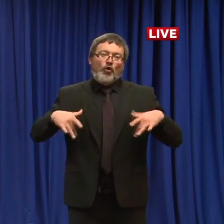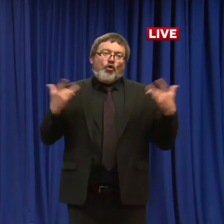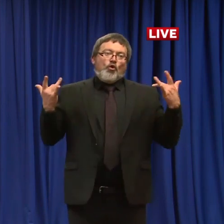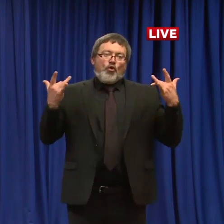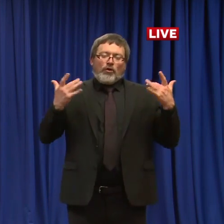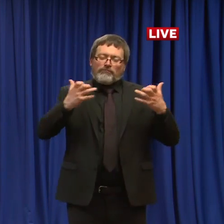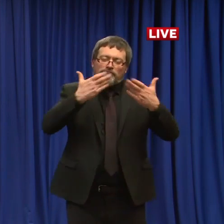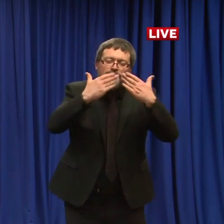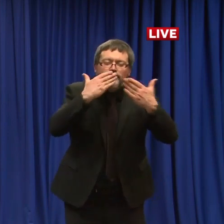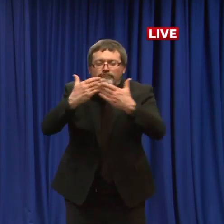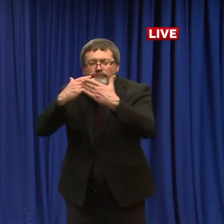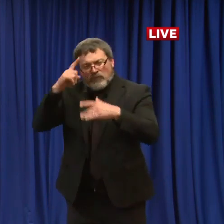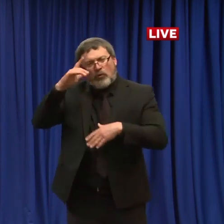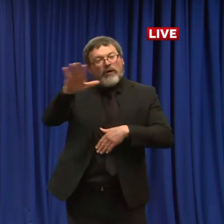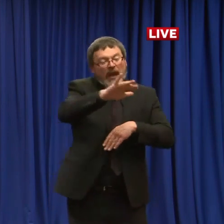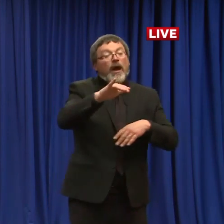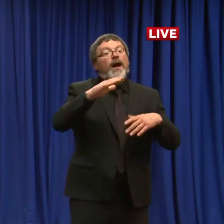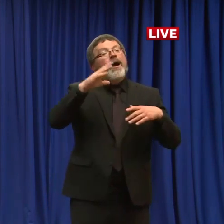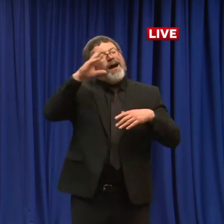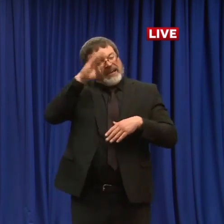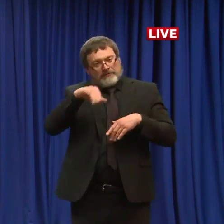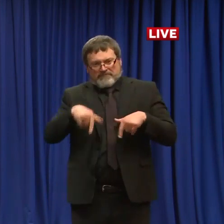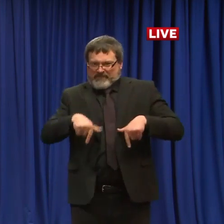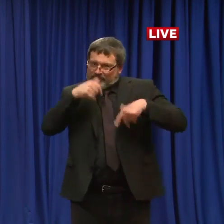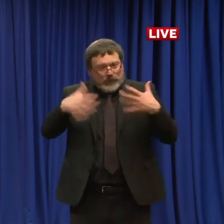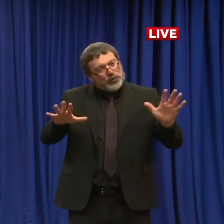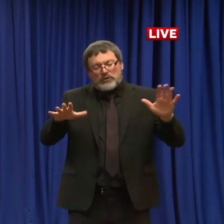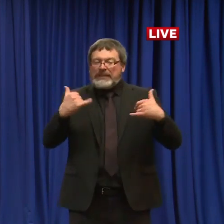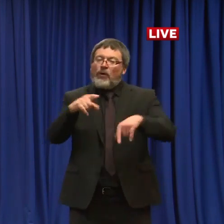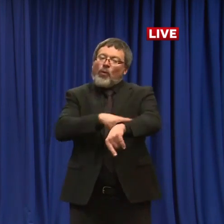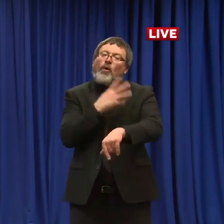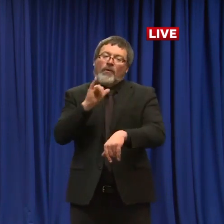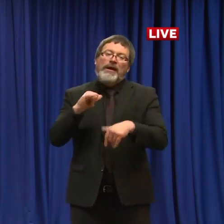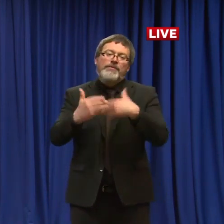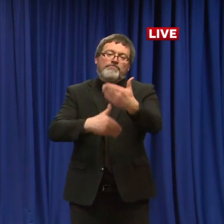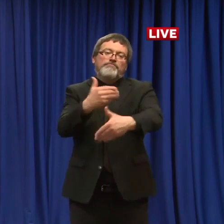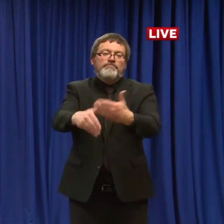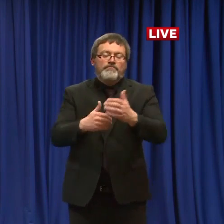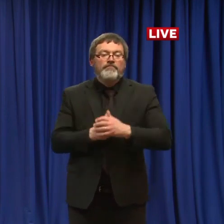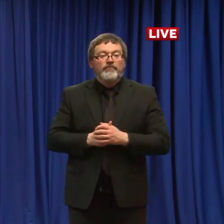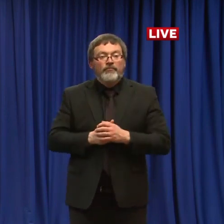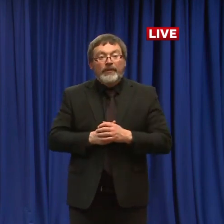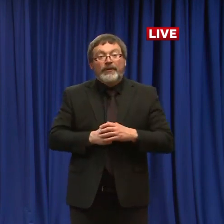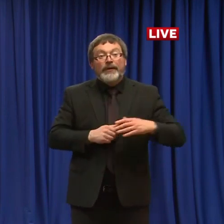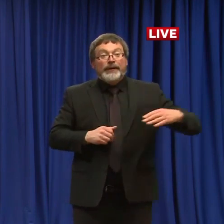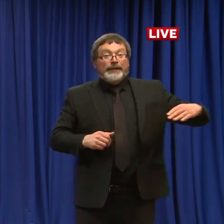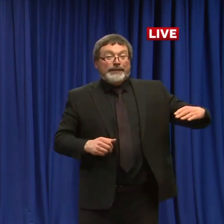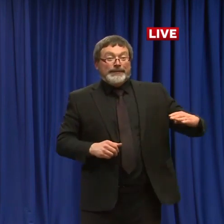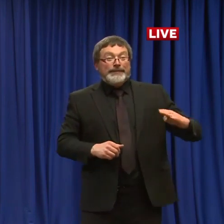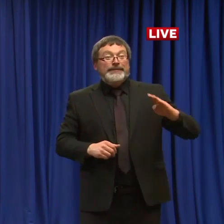RESPONSIBILITY. BILITY VERY SERIOUSLY. SO AGAIN, WE CANNOT THANK THE CITIZENS ENOUGH. WE HAVE A LONG WAY TO GO. THERE’S NO DOUBT ABOUT IT. YOU KNOW, THIS ISN’T GOING TO BE AN EVENLY DISTRIBUTED BELL CURVE AS HE SAW UP HERE.